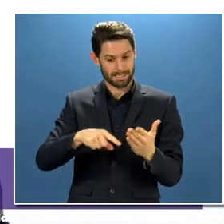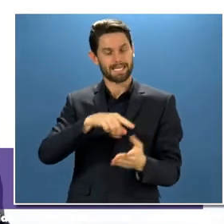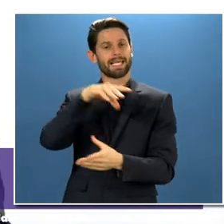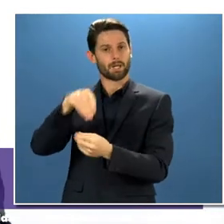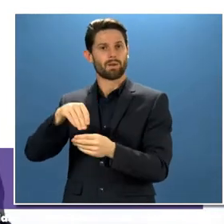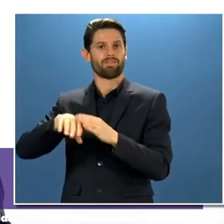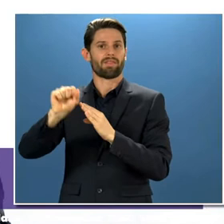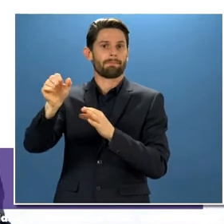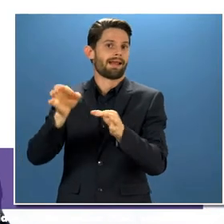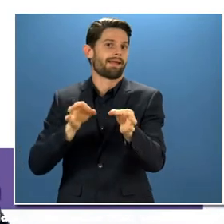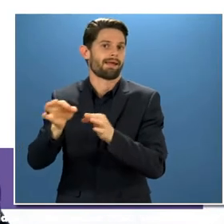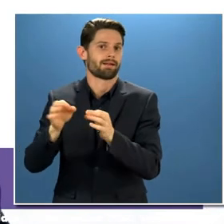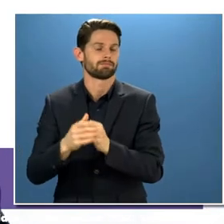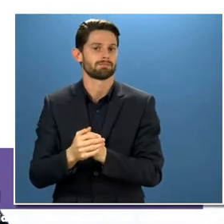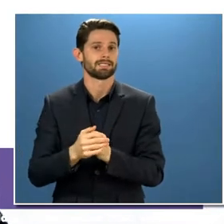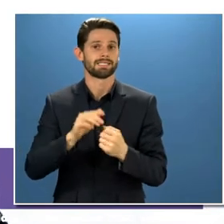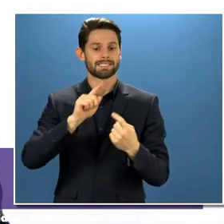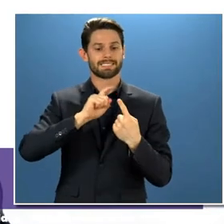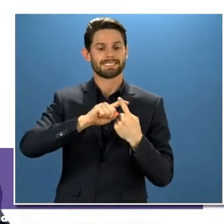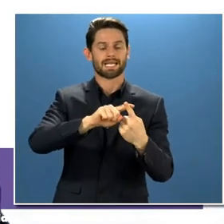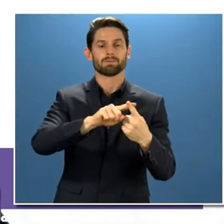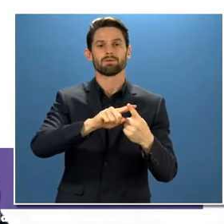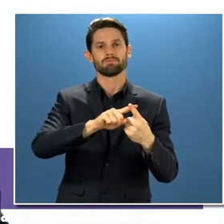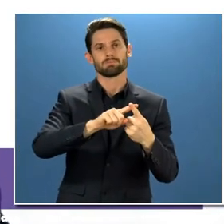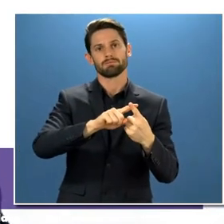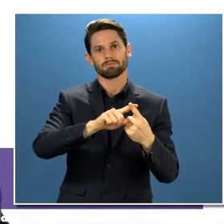Sustainable Development Goal 8.5 explicitly refers to disability